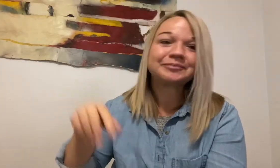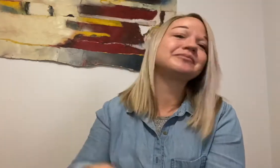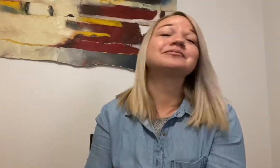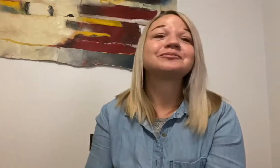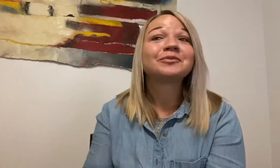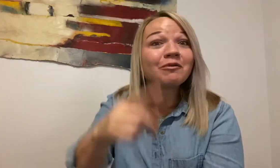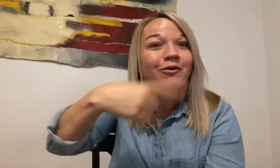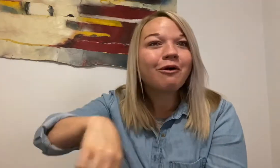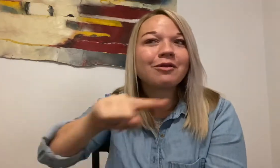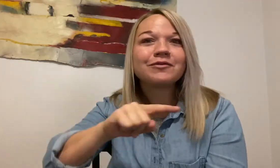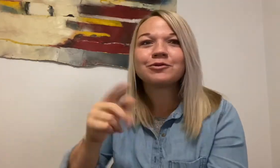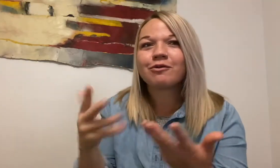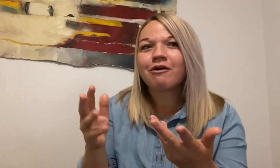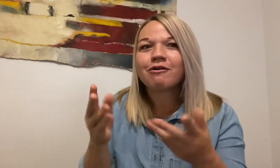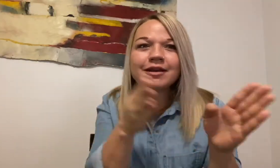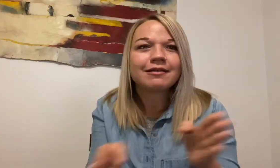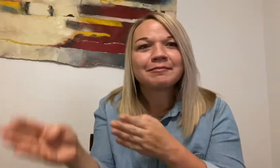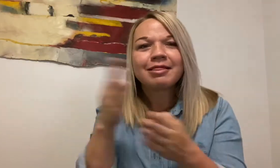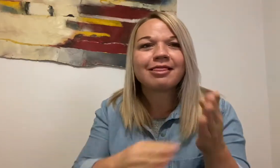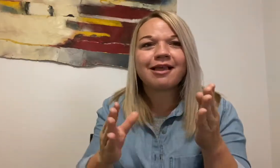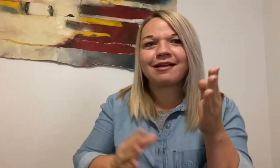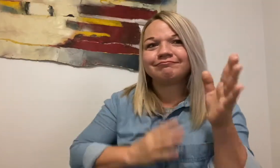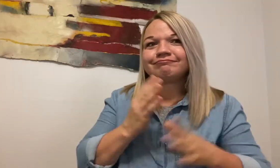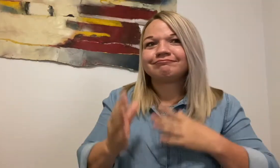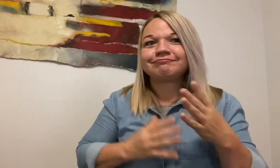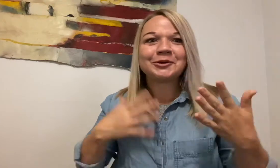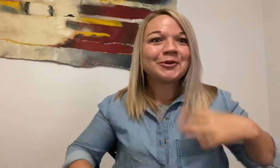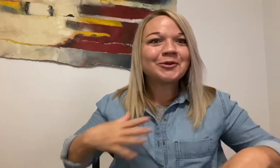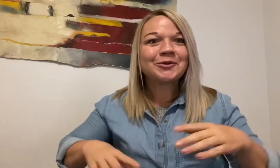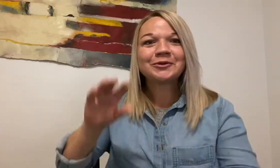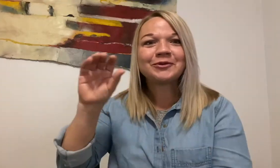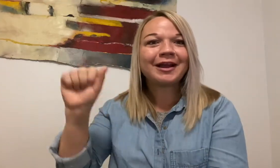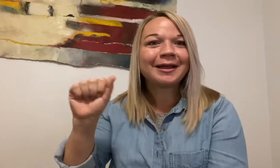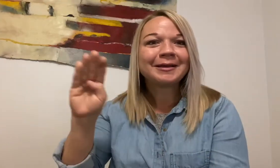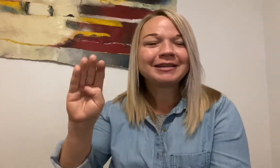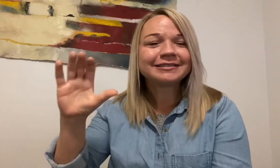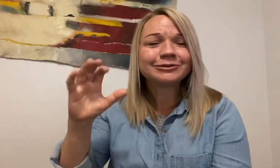For those who were looking forward to a night of fancy attire for the ABC,